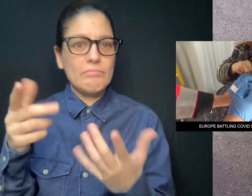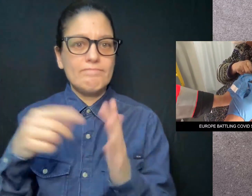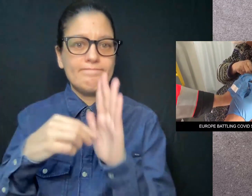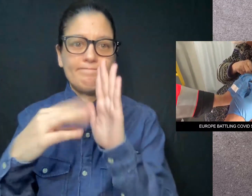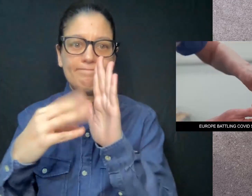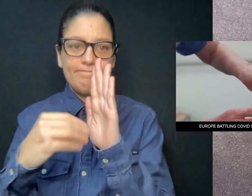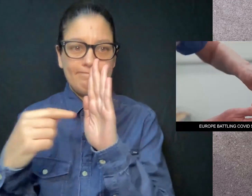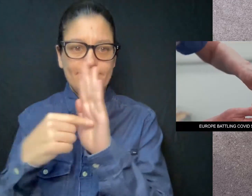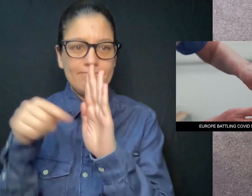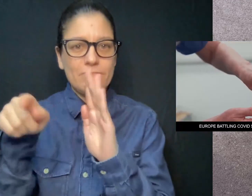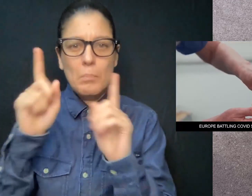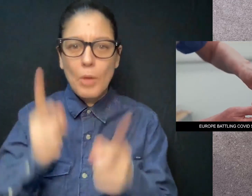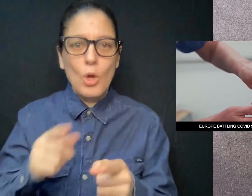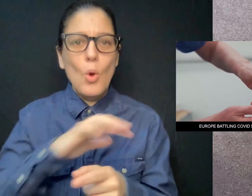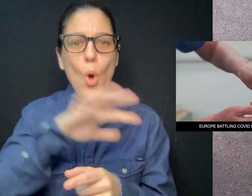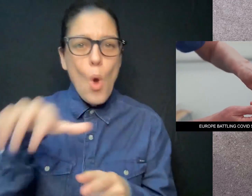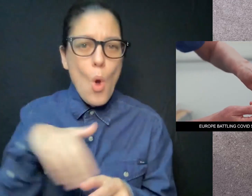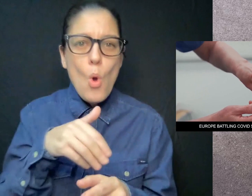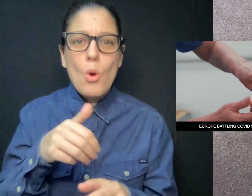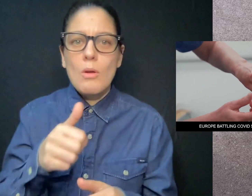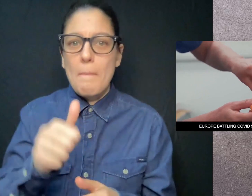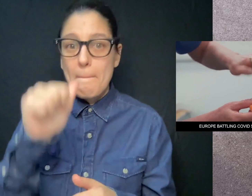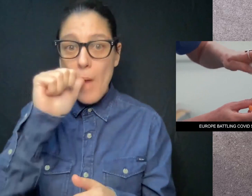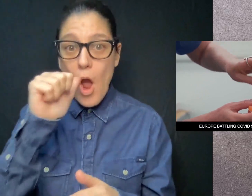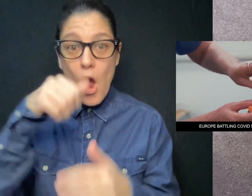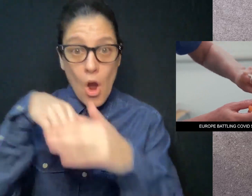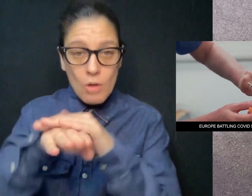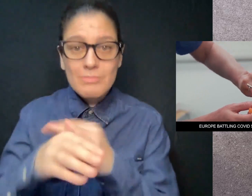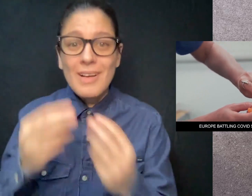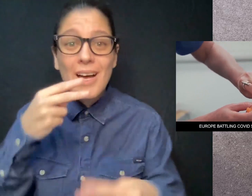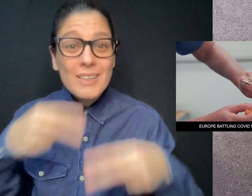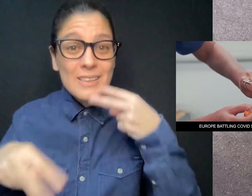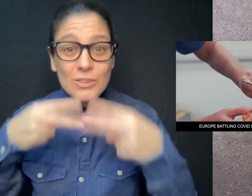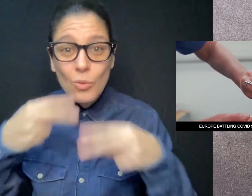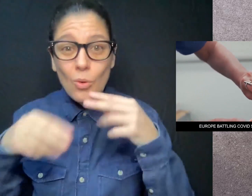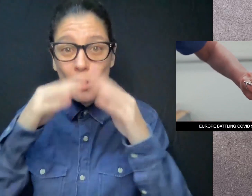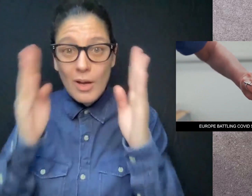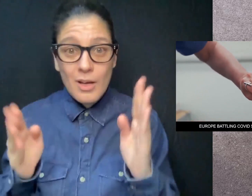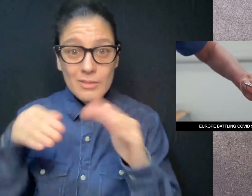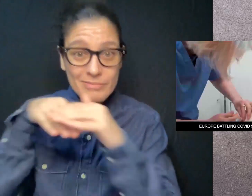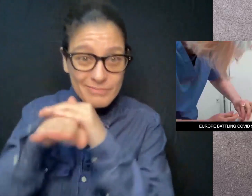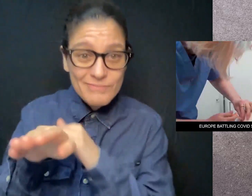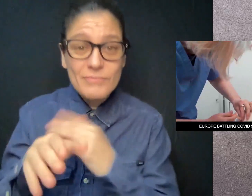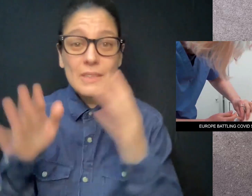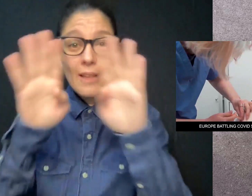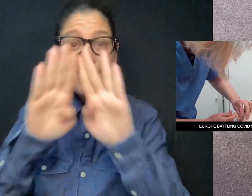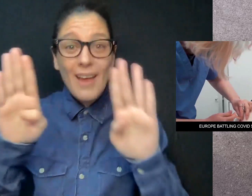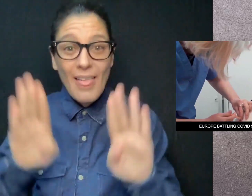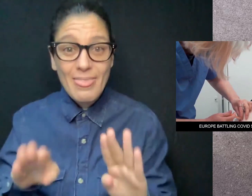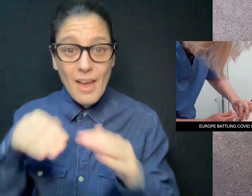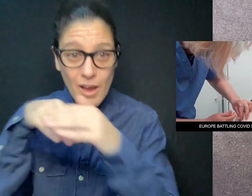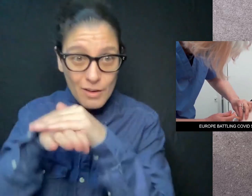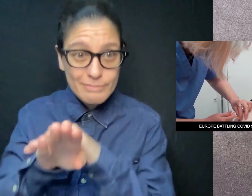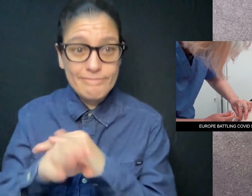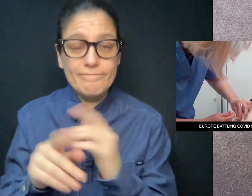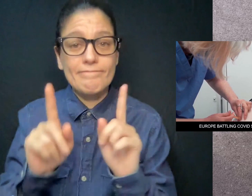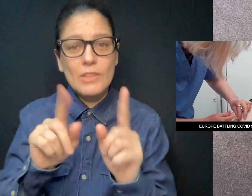Italy's new Covid 19 super green pass is mandatory in bars restaurants